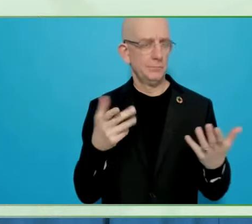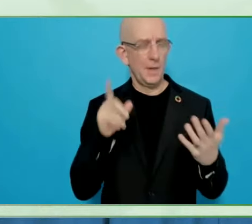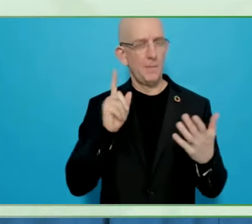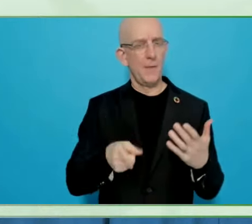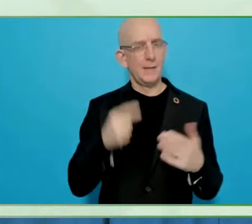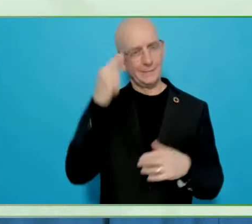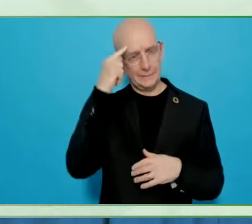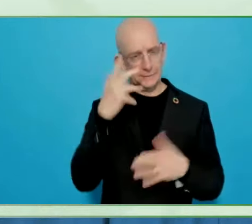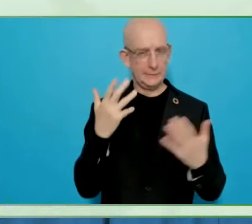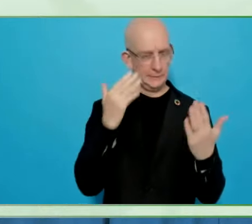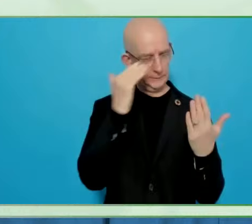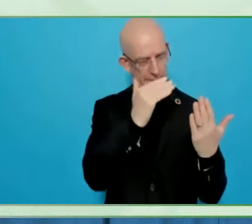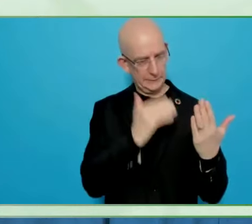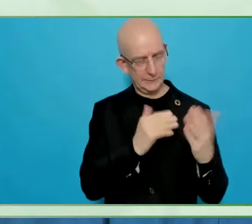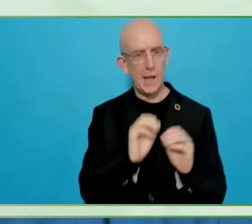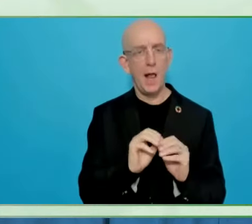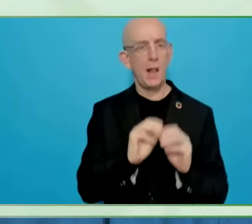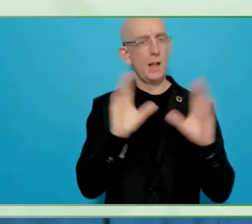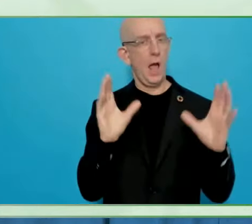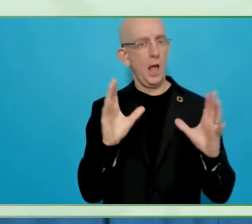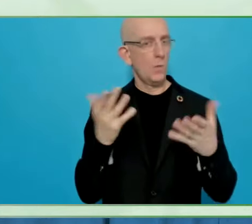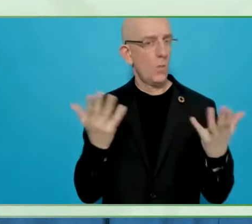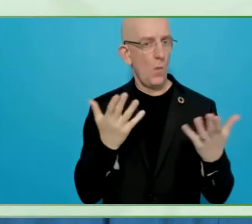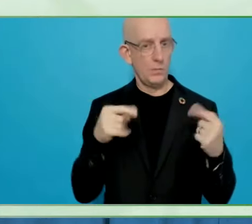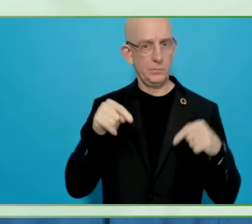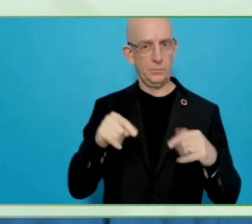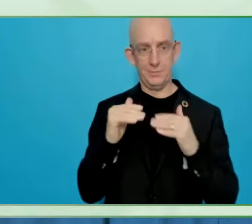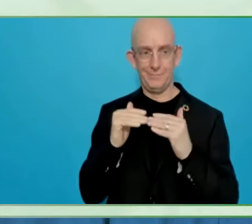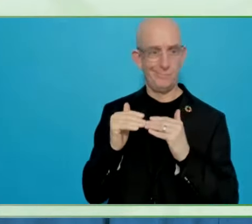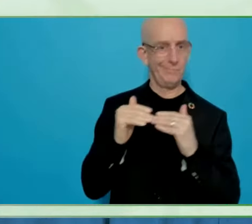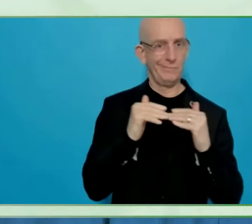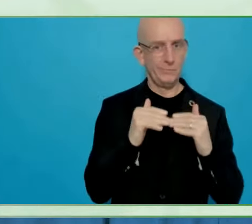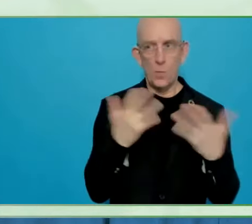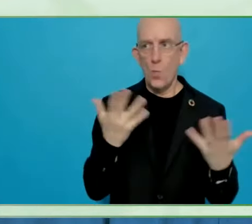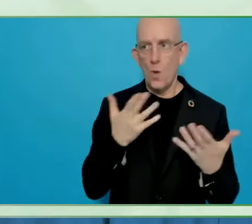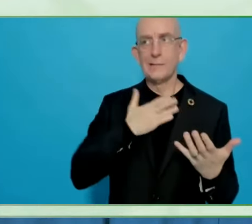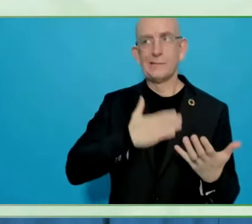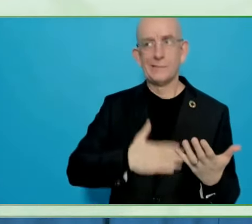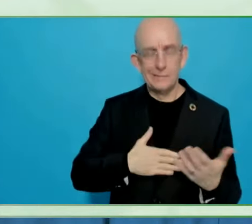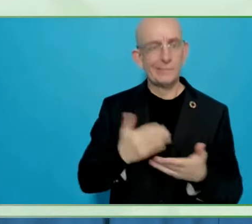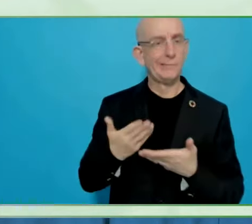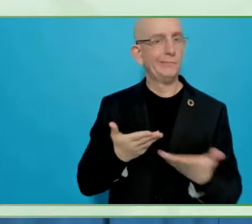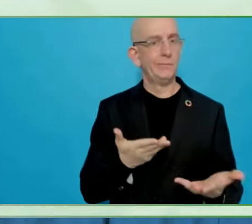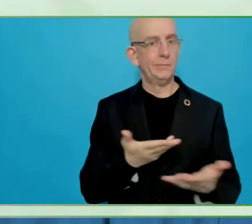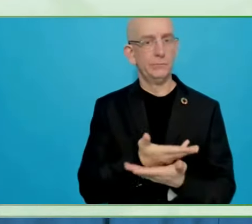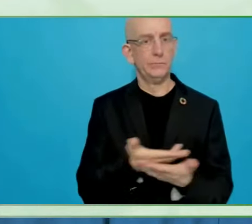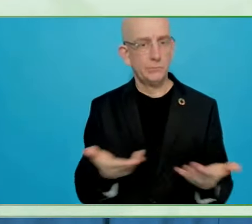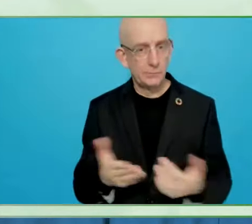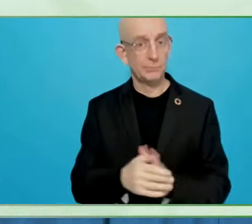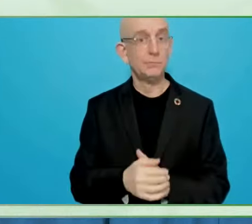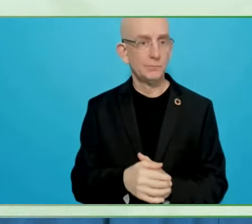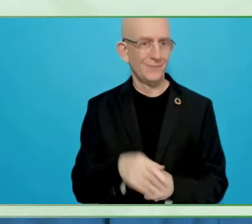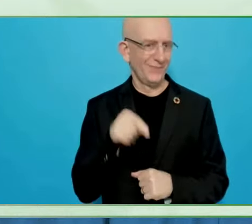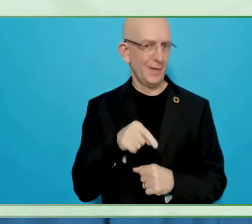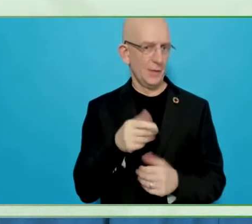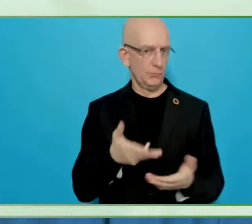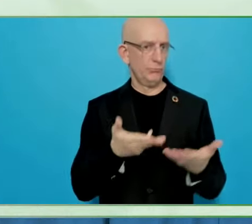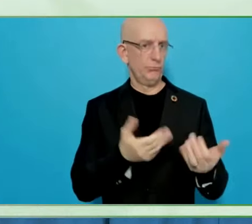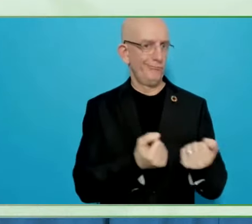as I said before, the seventh flagship initiative addressed to the persons working in the EU institutions.